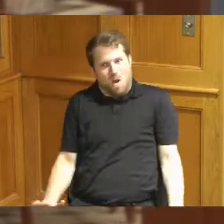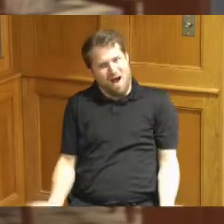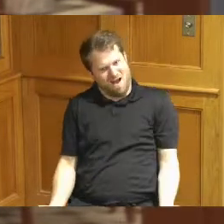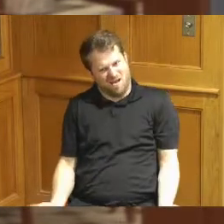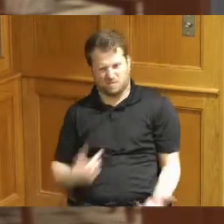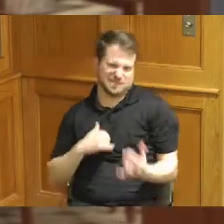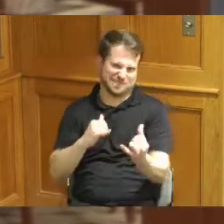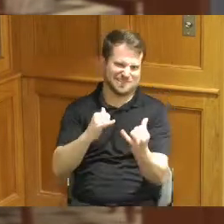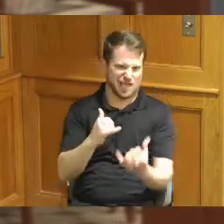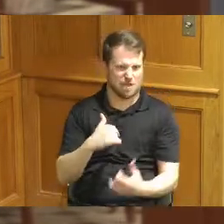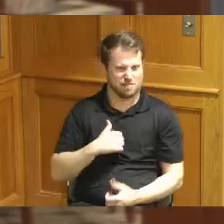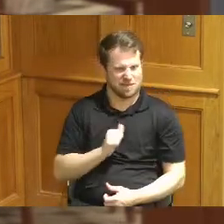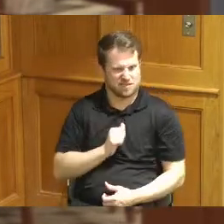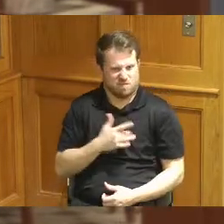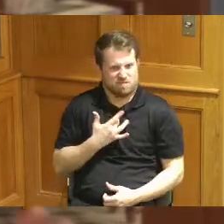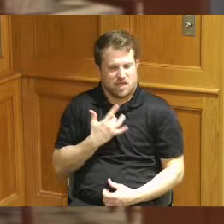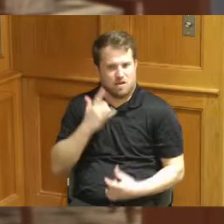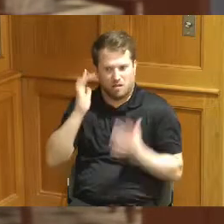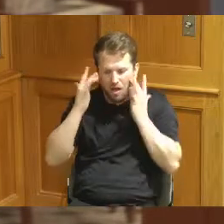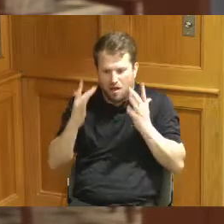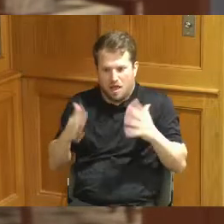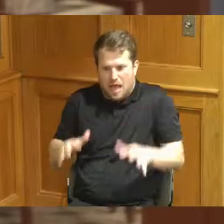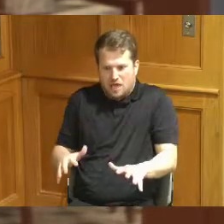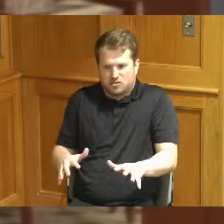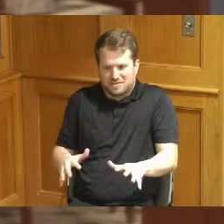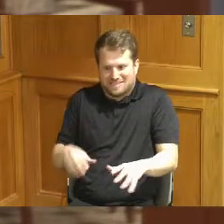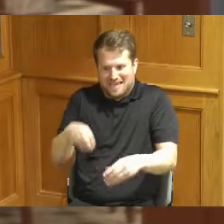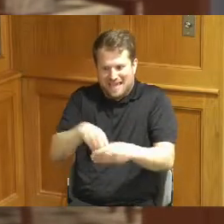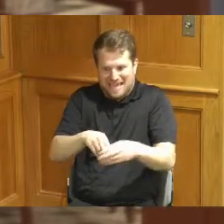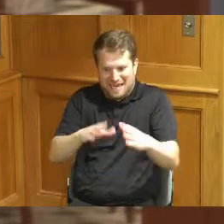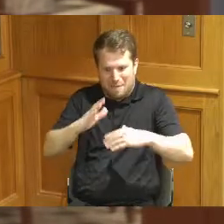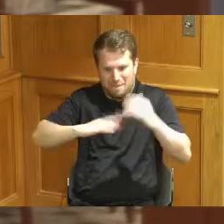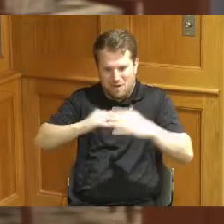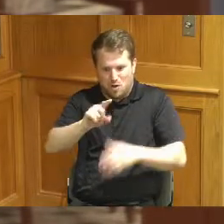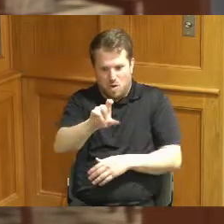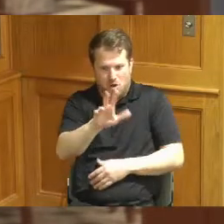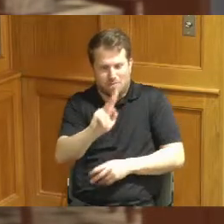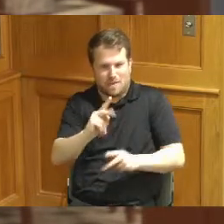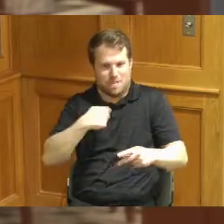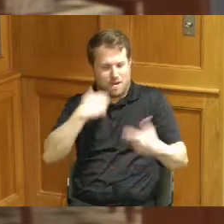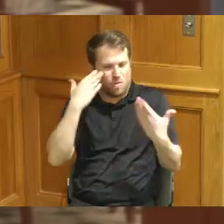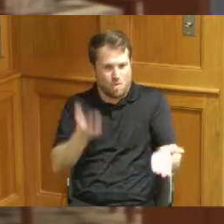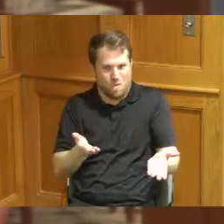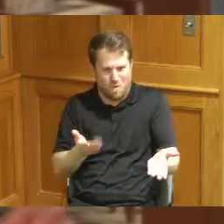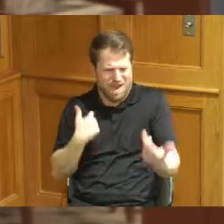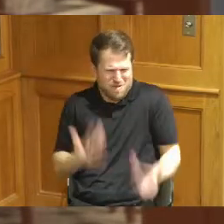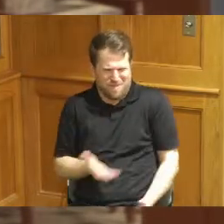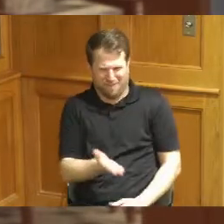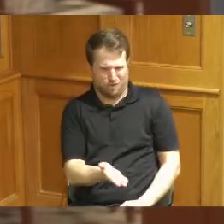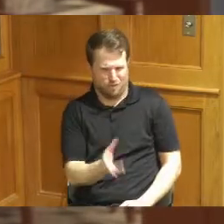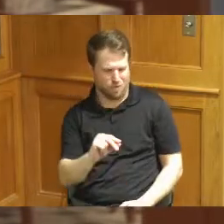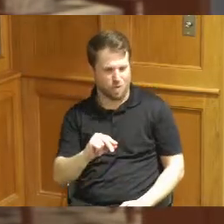paranoid or anxious want to be in a building with a hundred total strangers so they stay out on the